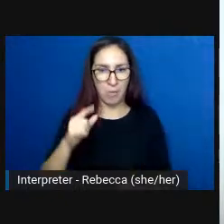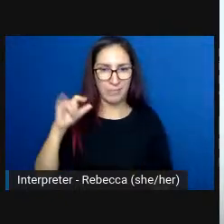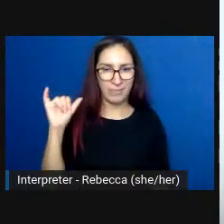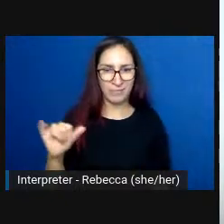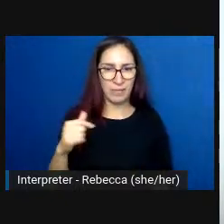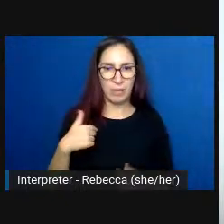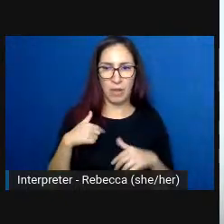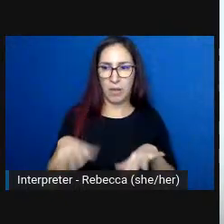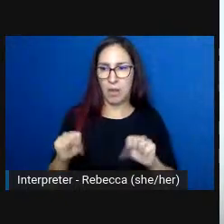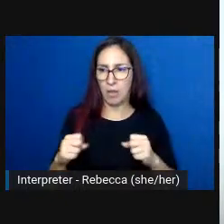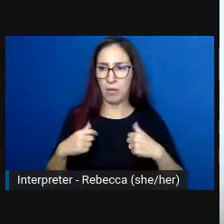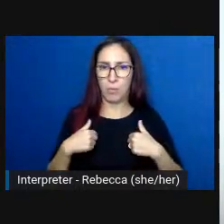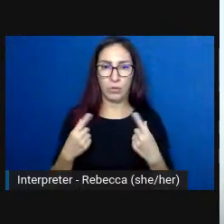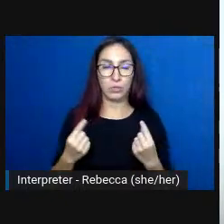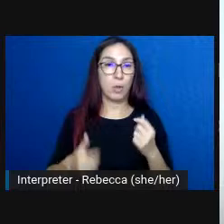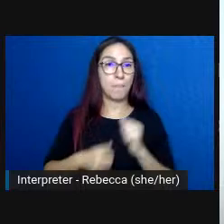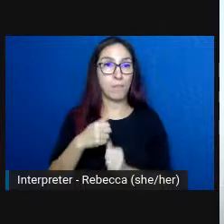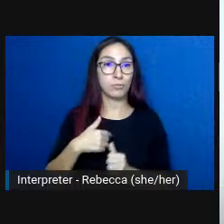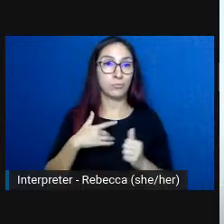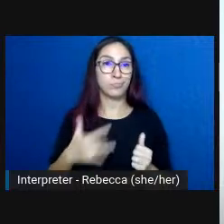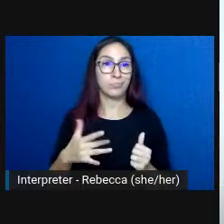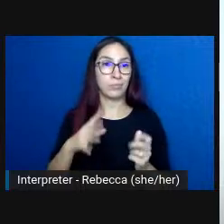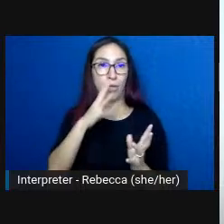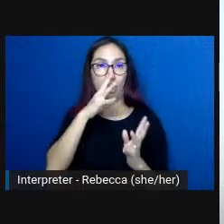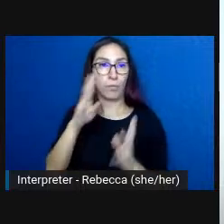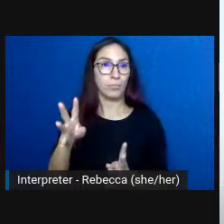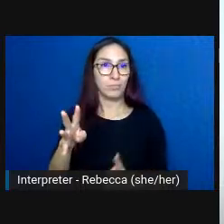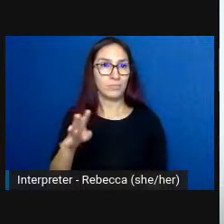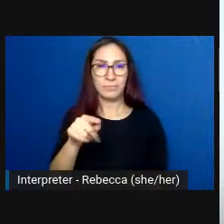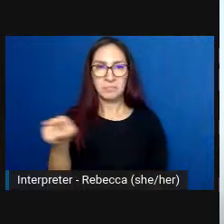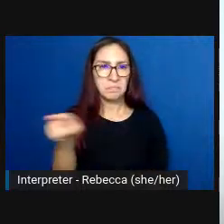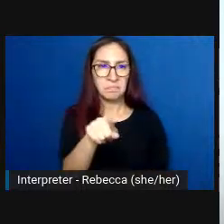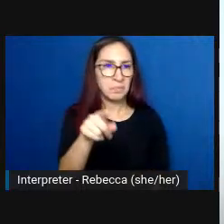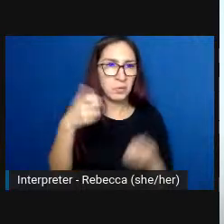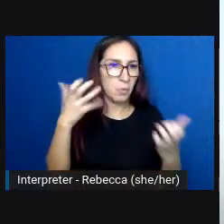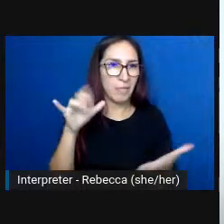which tells me something is there but I do not know what to do with it, what action to take.